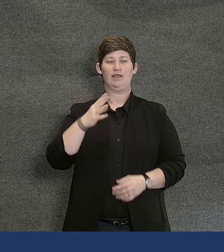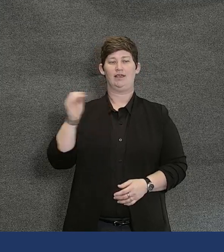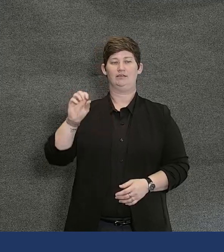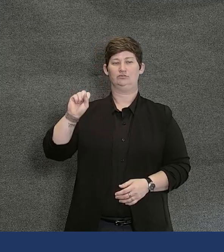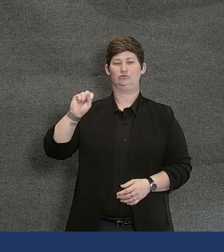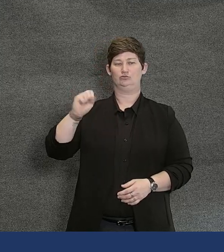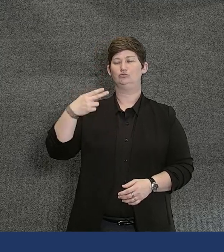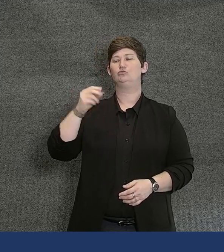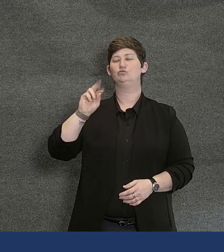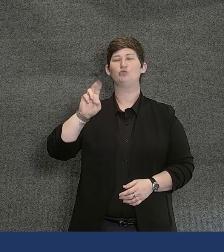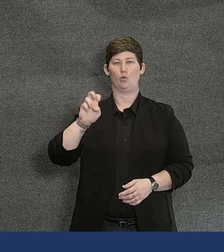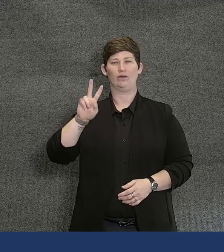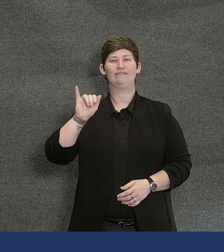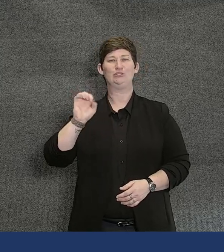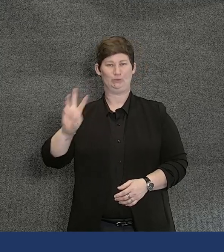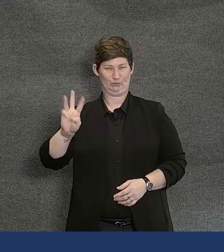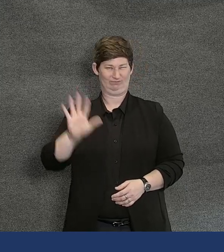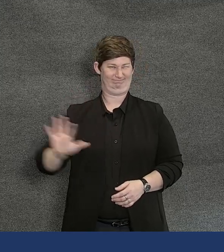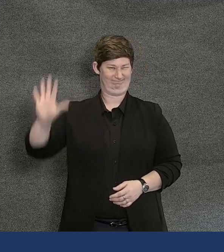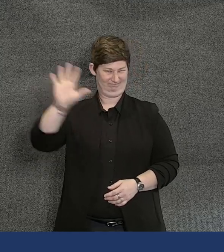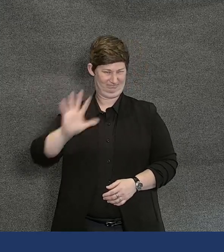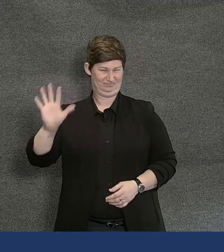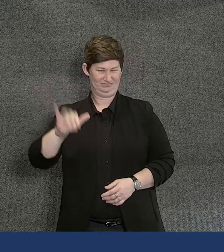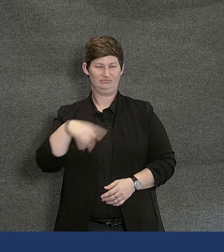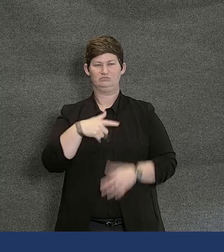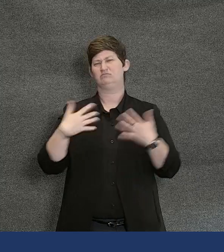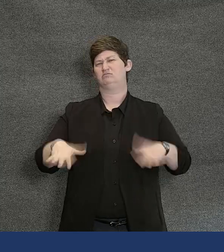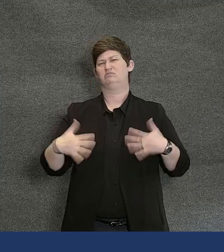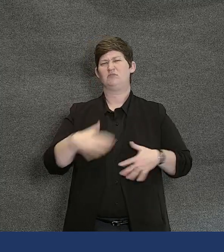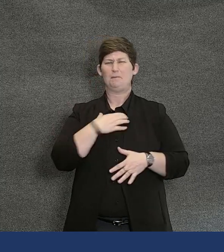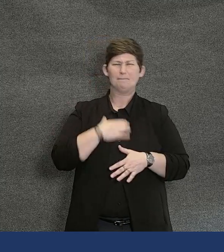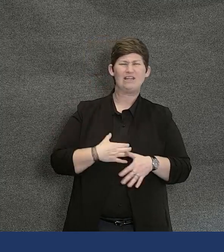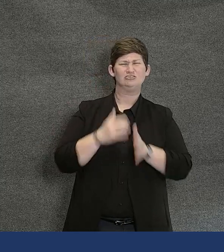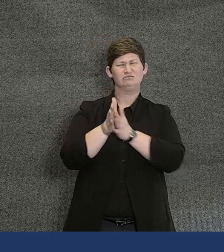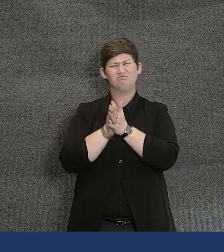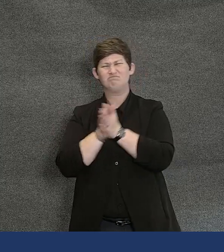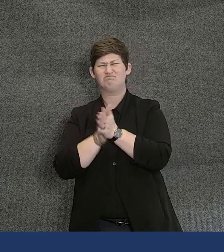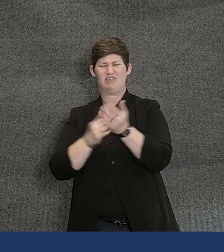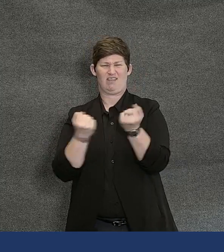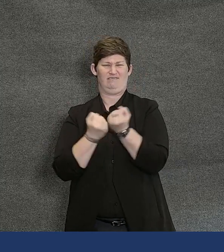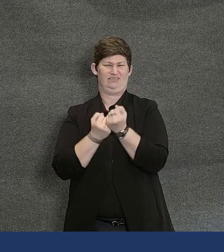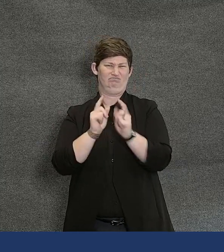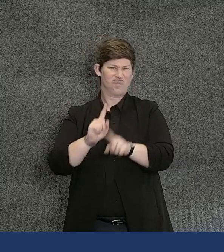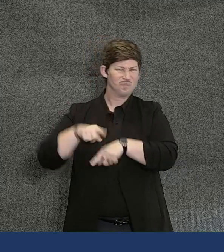and has been a passionate advocate her whole life. So thank you for being here.